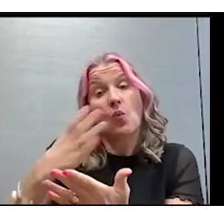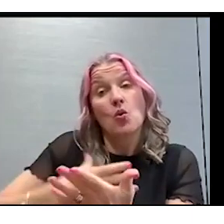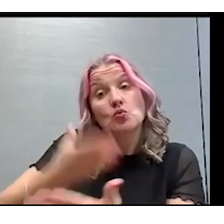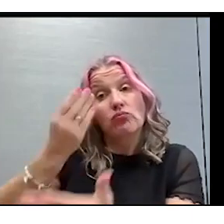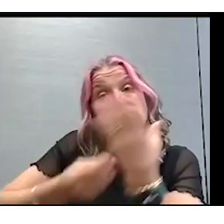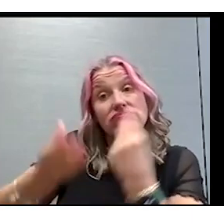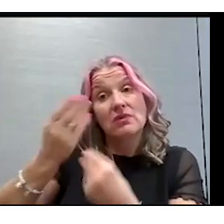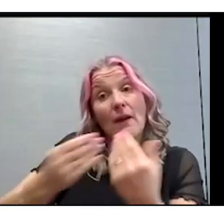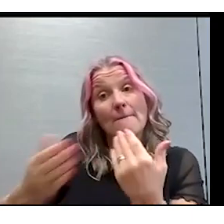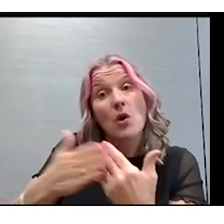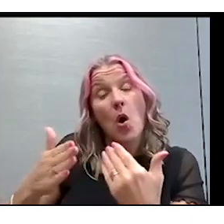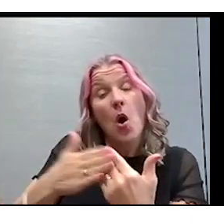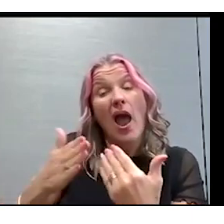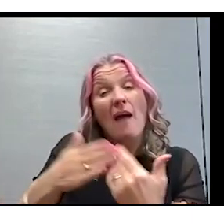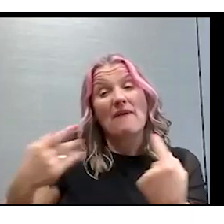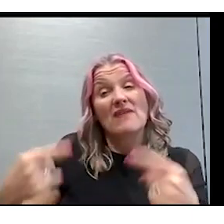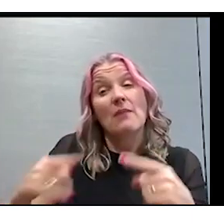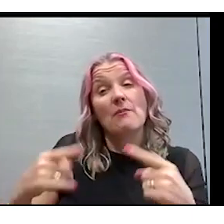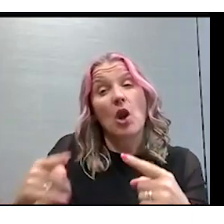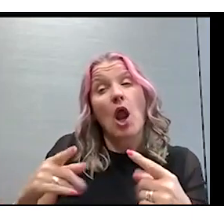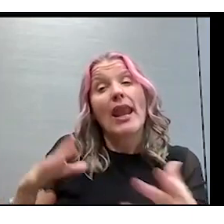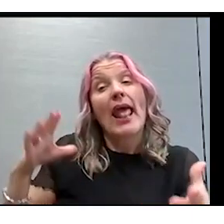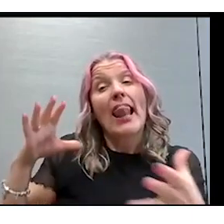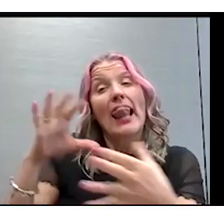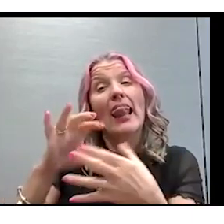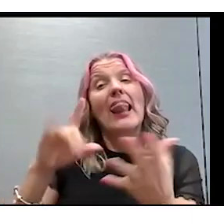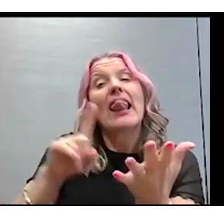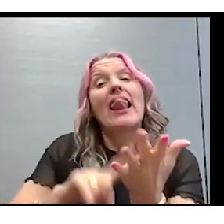I'm available on LinkedIn. So please reach out, say hi, say hey, this